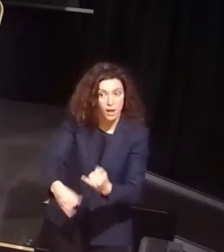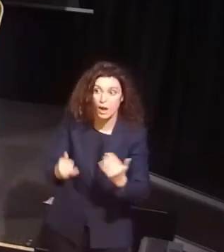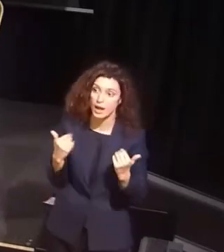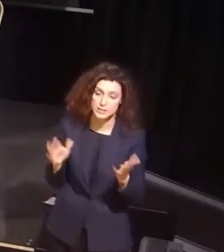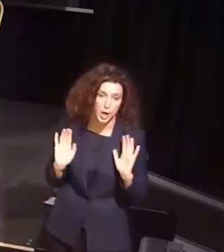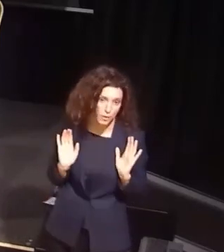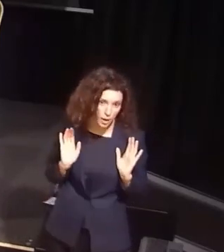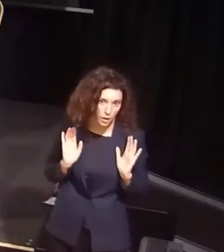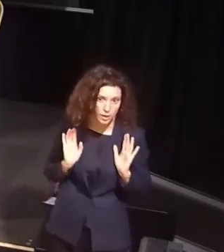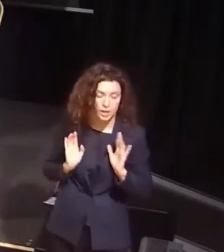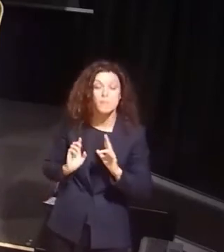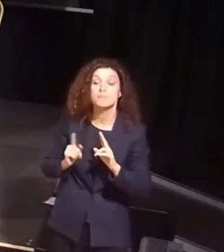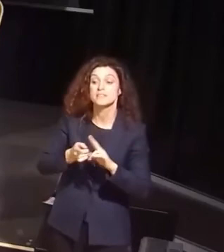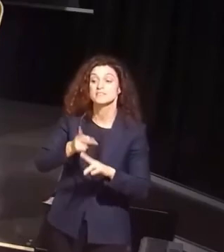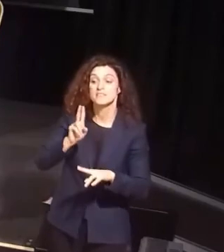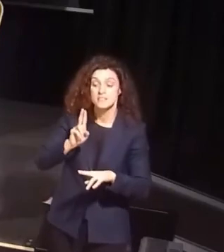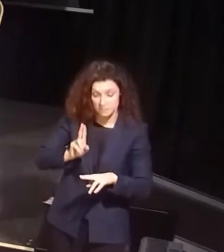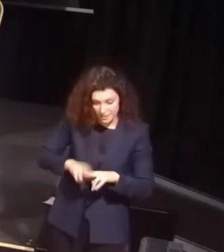I will make sure he gets to control a car.